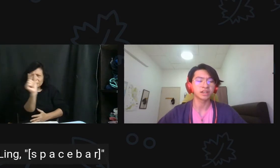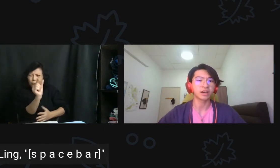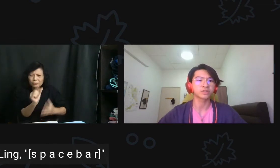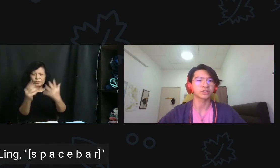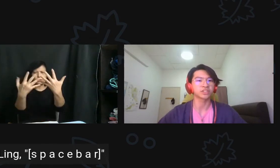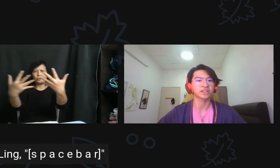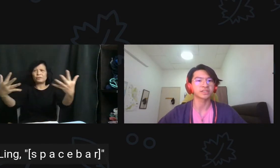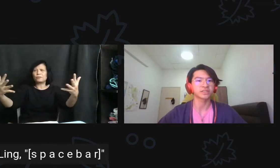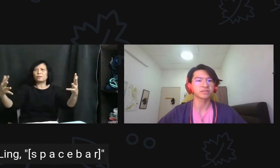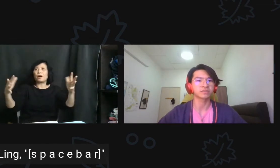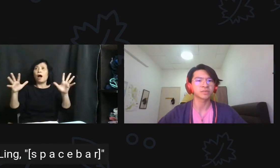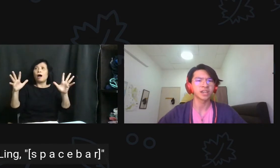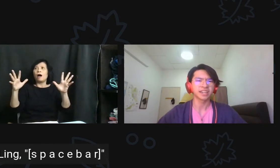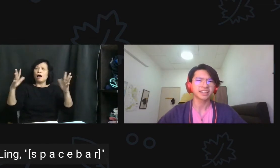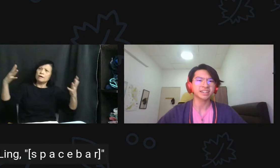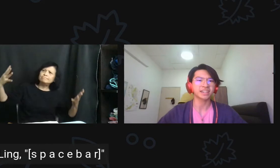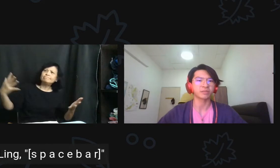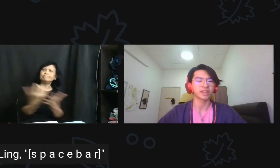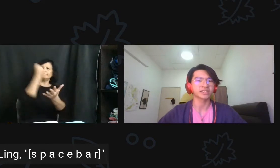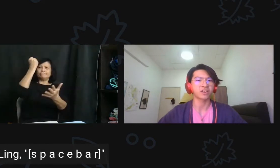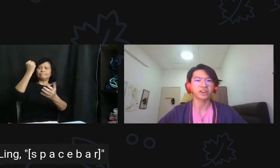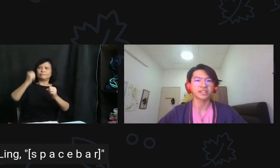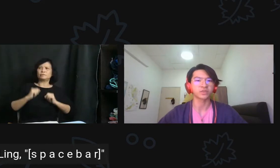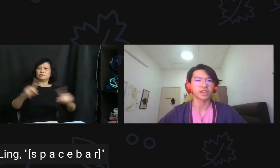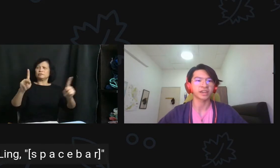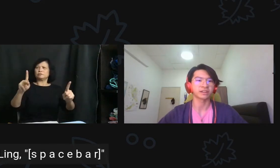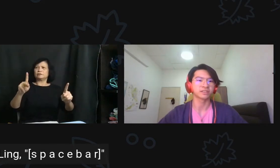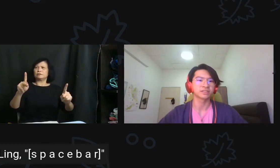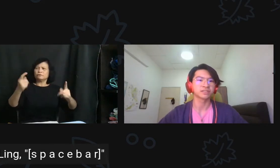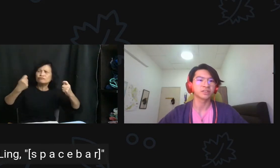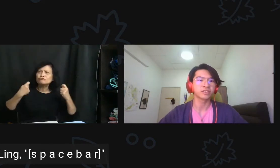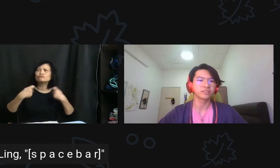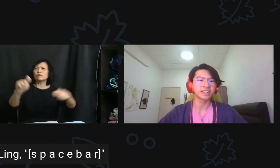Now’s your chance! Kick them as hard as you can!